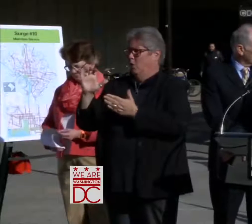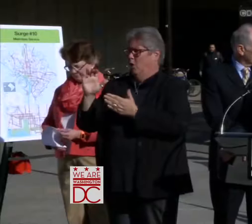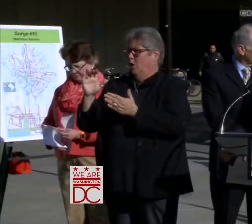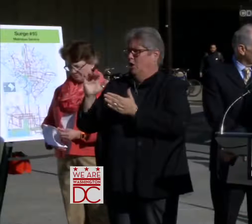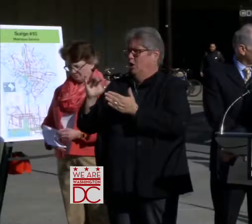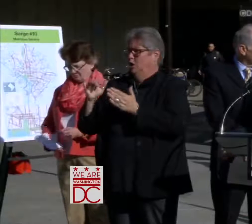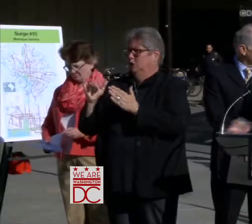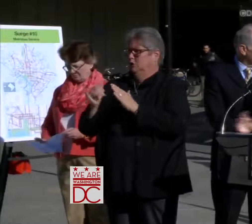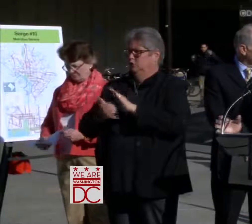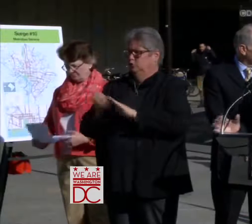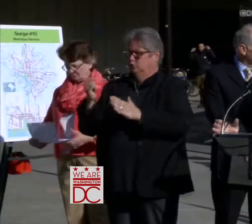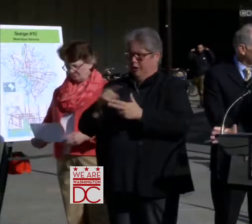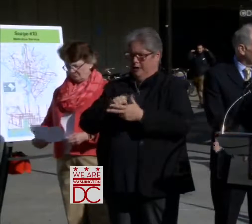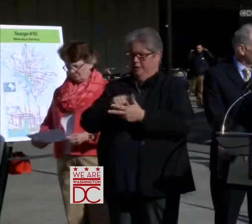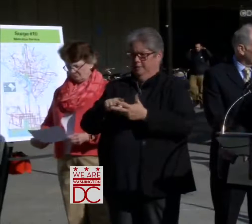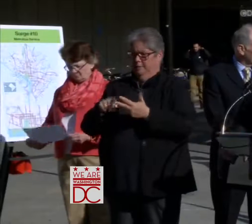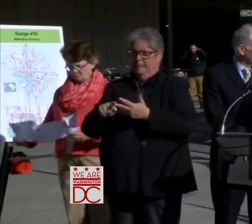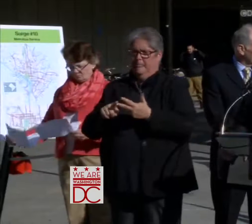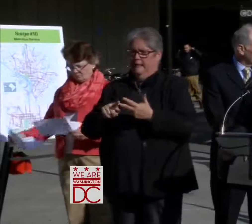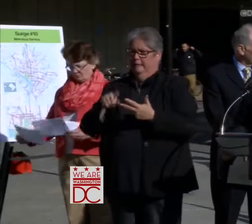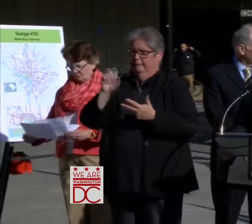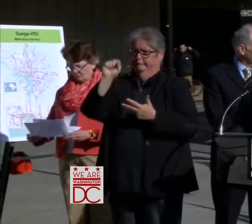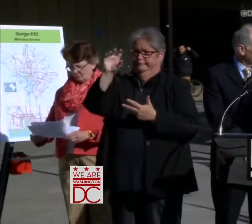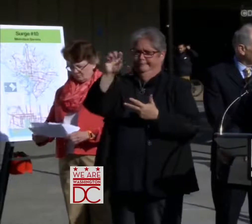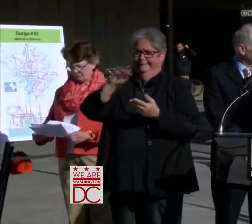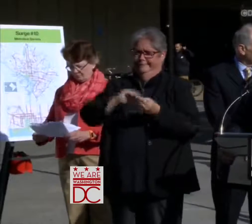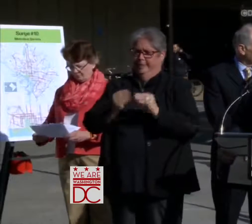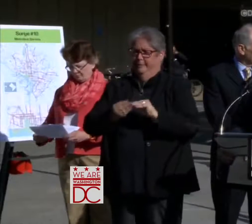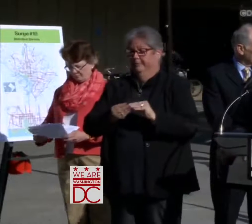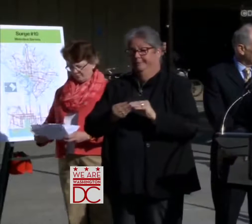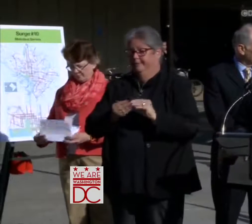I DON'T HAVE A NUMBER FOR YOU HOW MANY COMMUTERS BUT I THINK